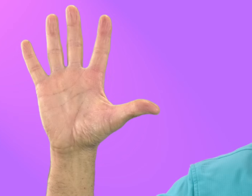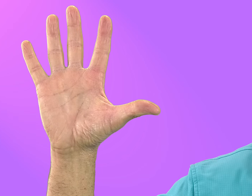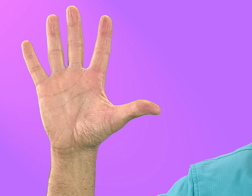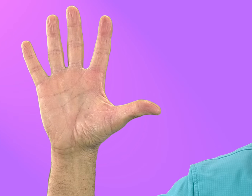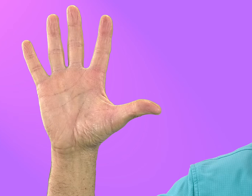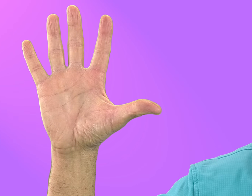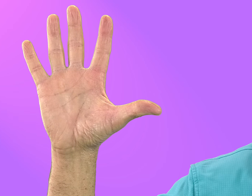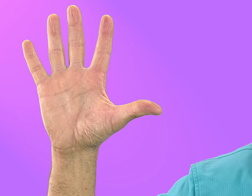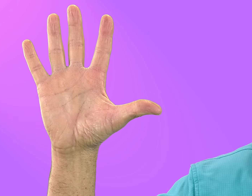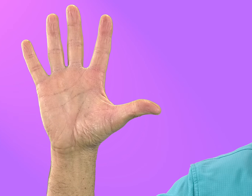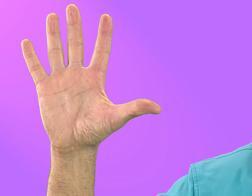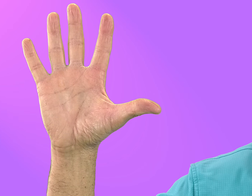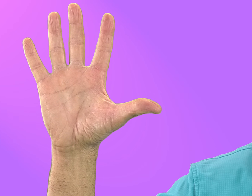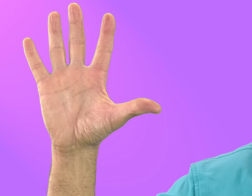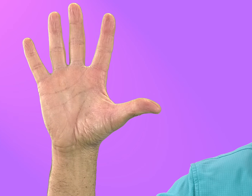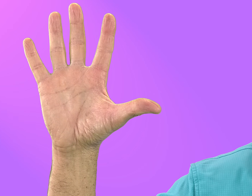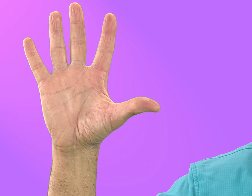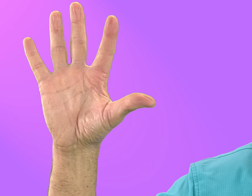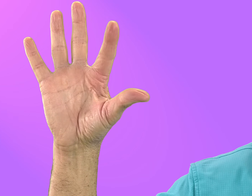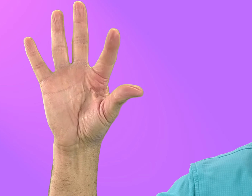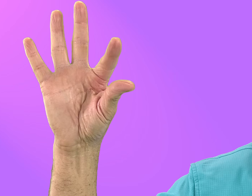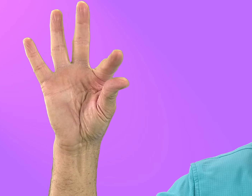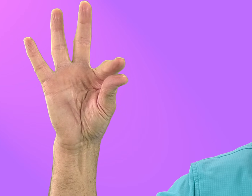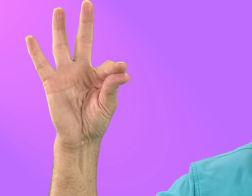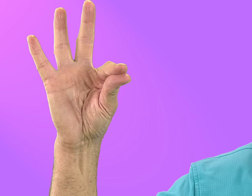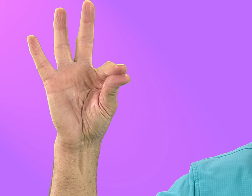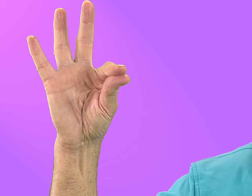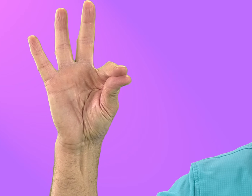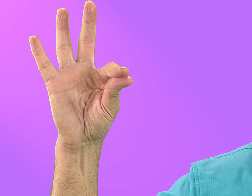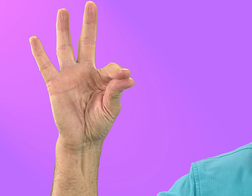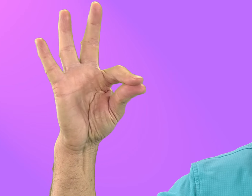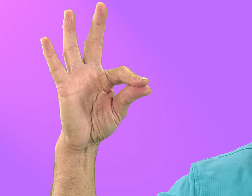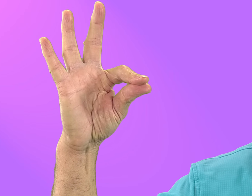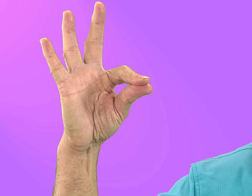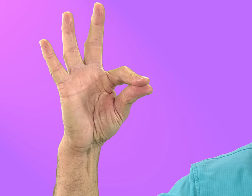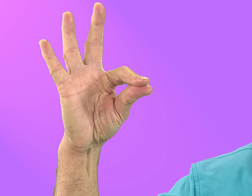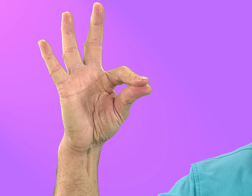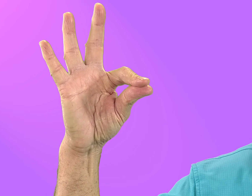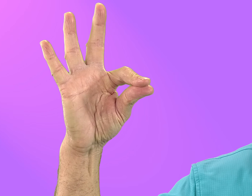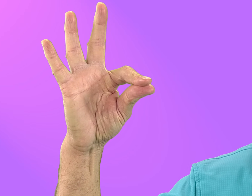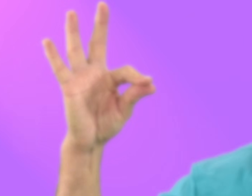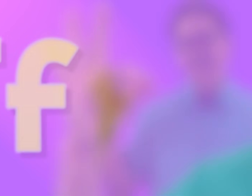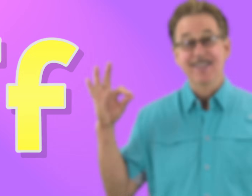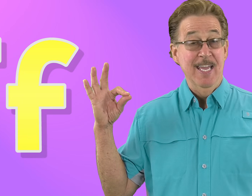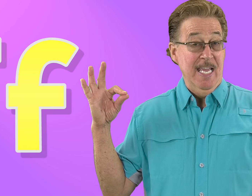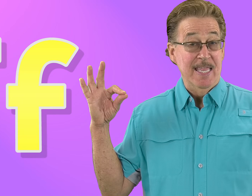To sign letter F f pinch your thumb and pointer finger together